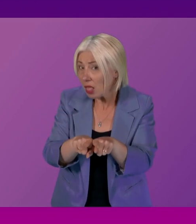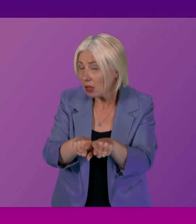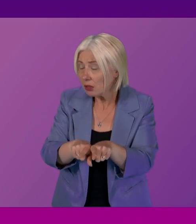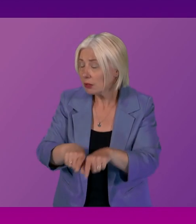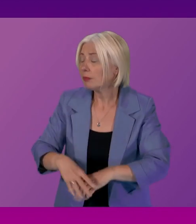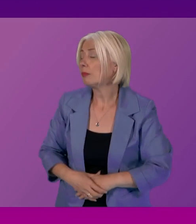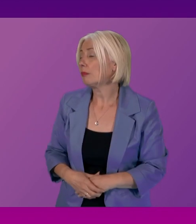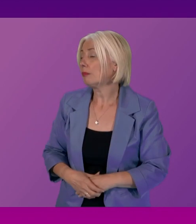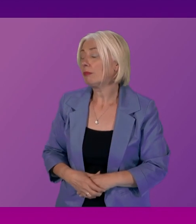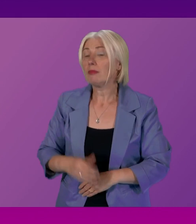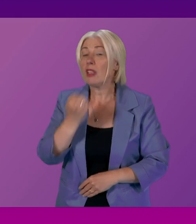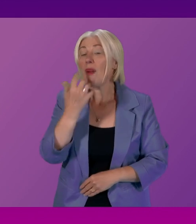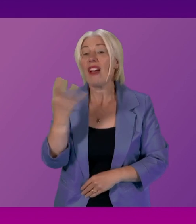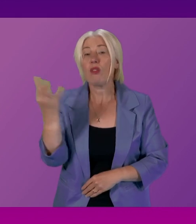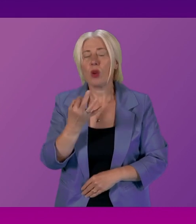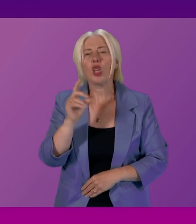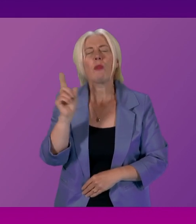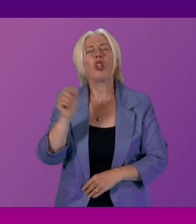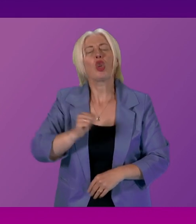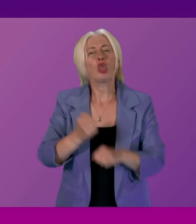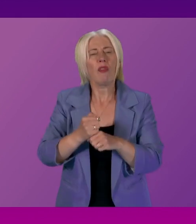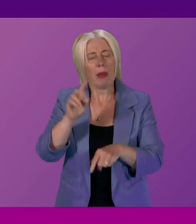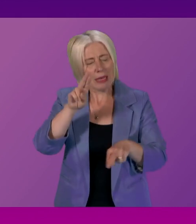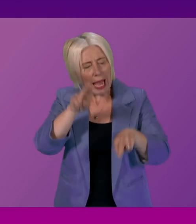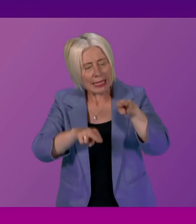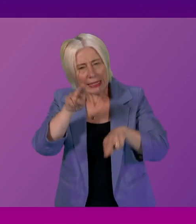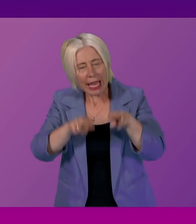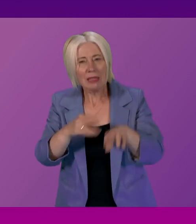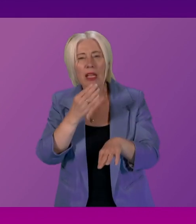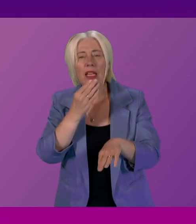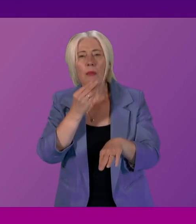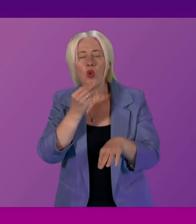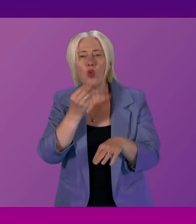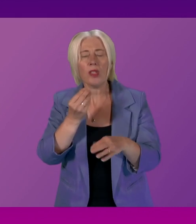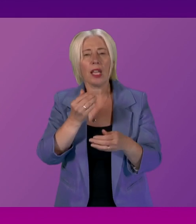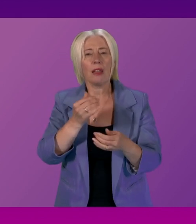To ask the First Minister what assessment the Scottish Government has made of the use of antidepressants in Scotland.